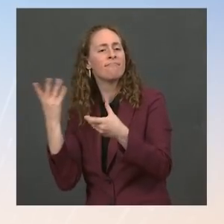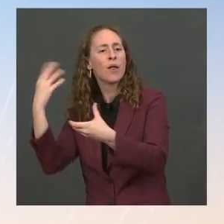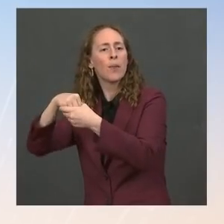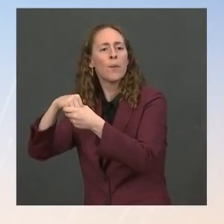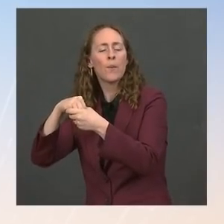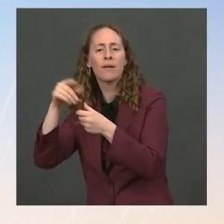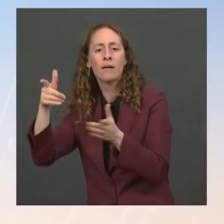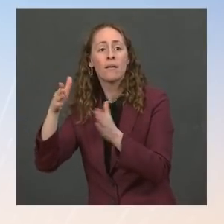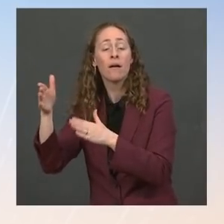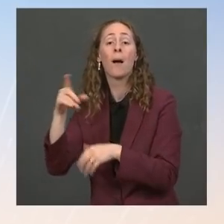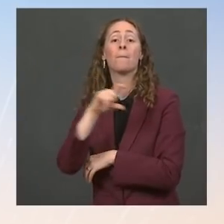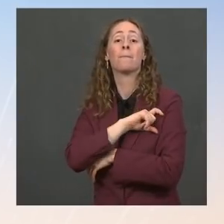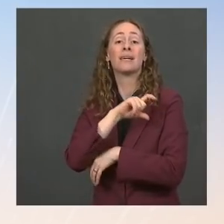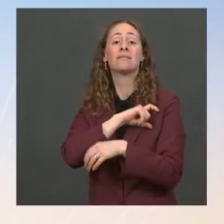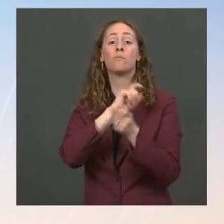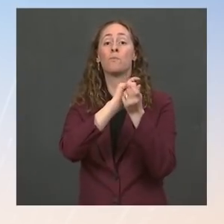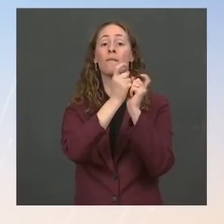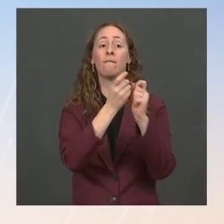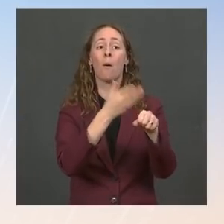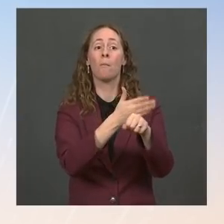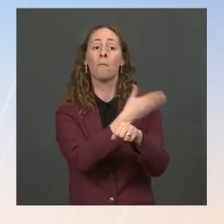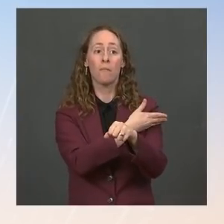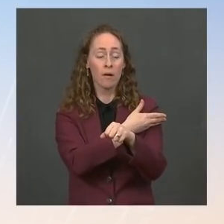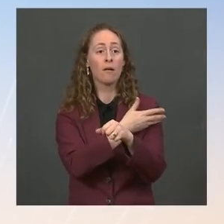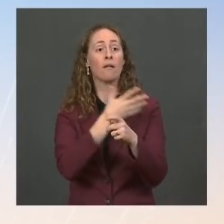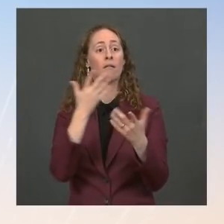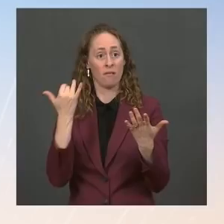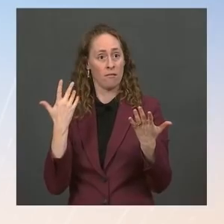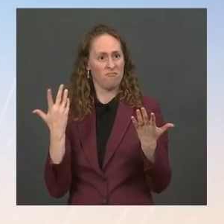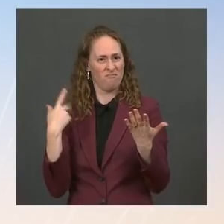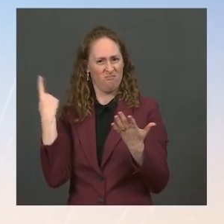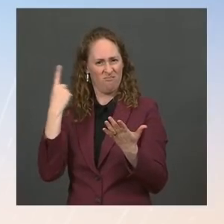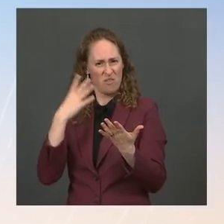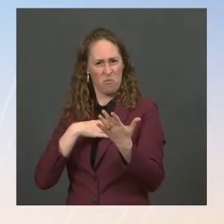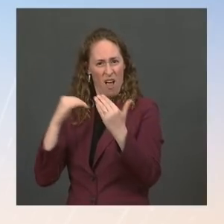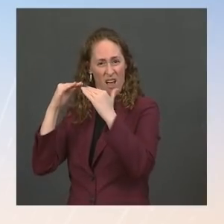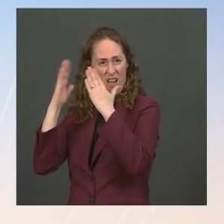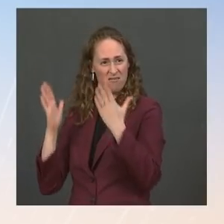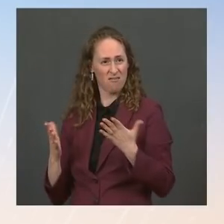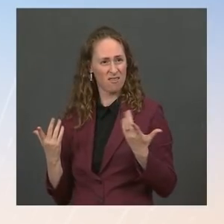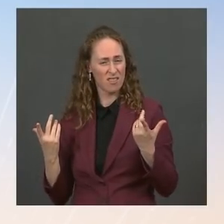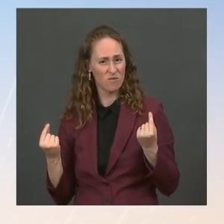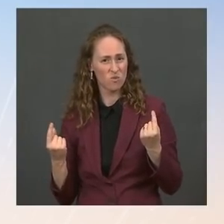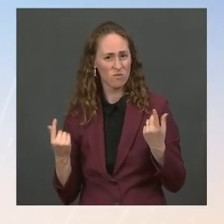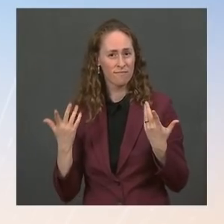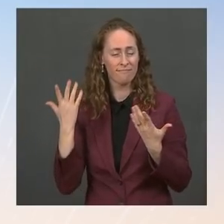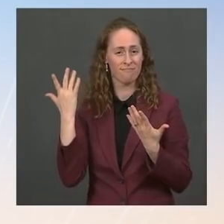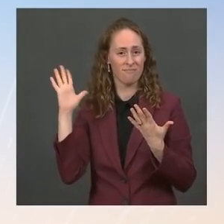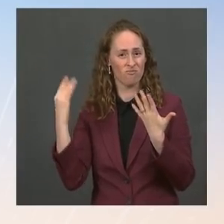Is there a recognition in the White House now that some of the priorities that he and the party campaigned for last year